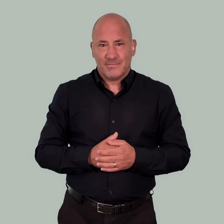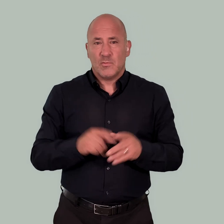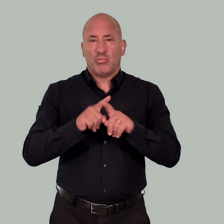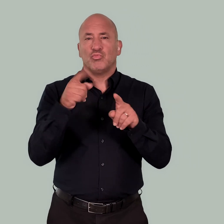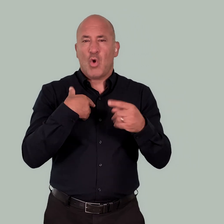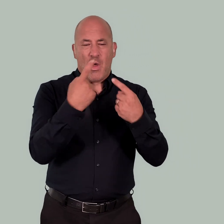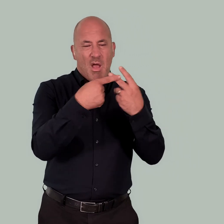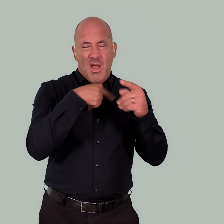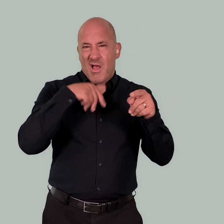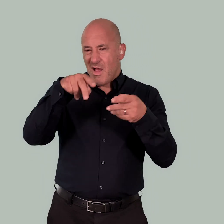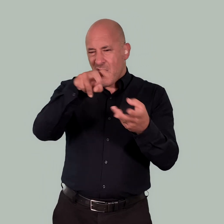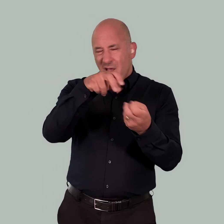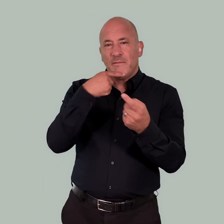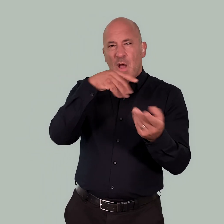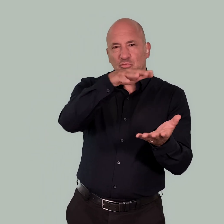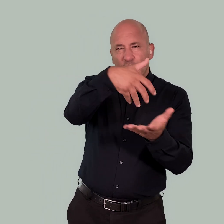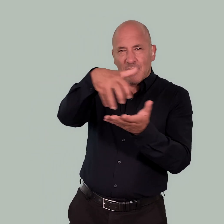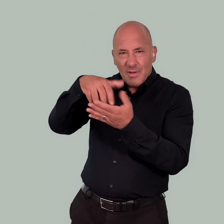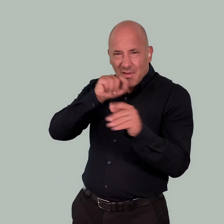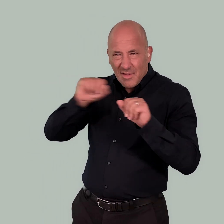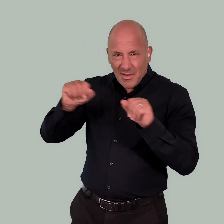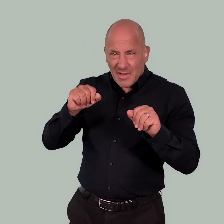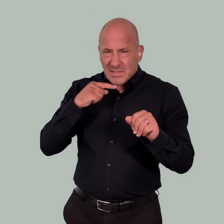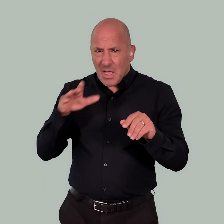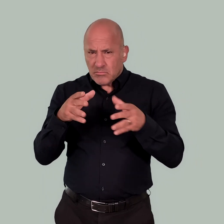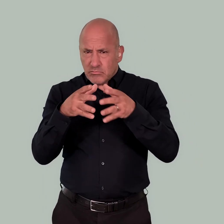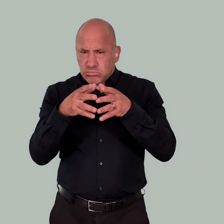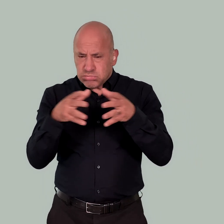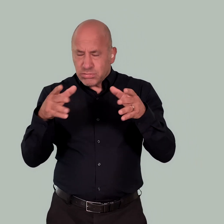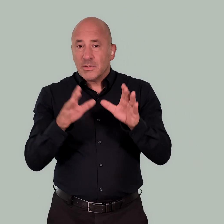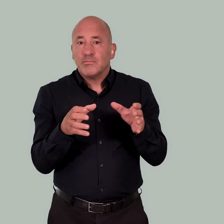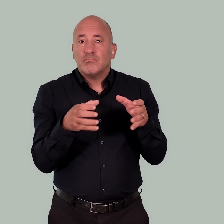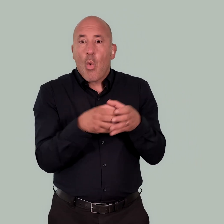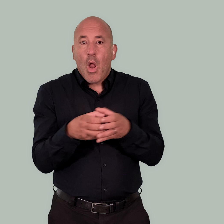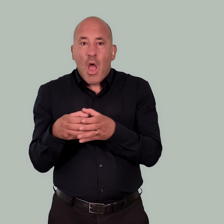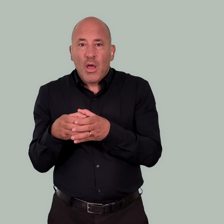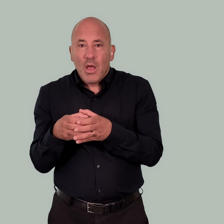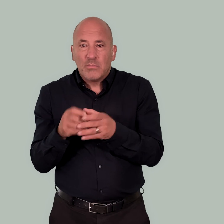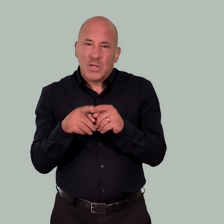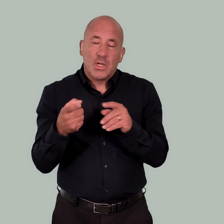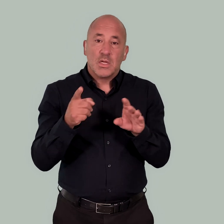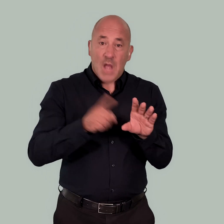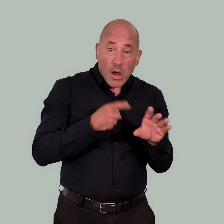Furthermore, the various sources presented above also show increases in prevalence within smaller cohorts,